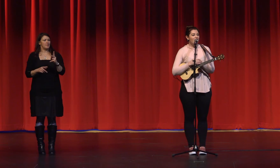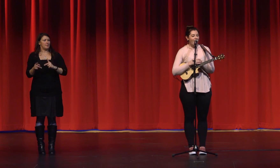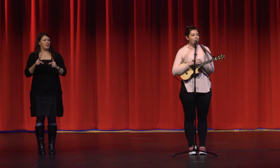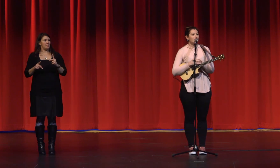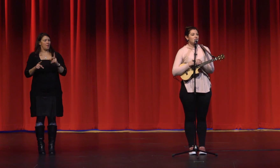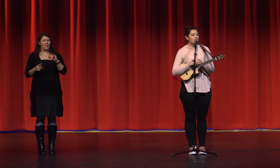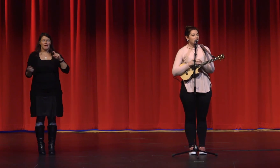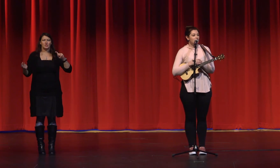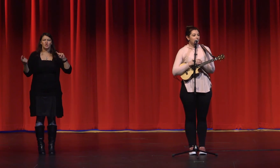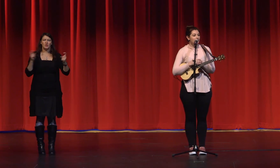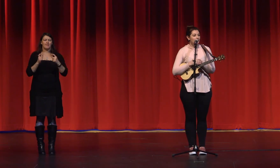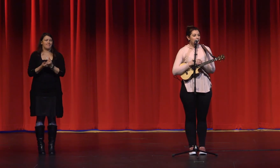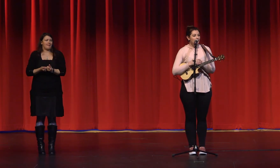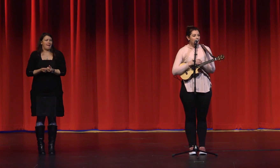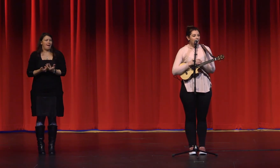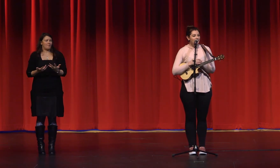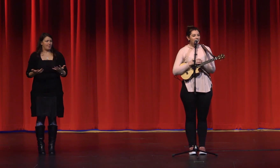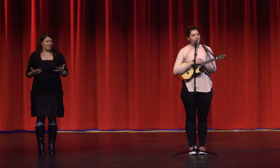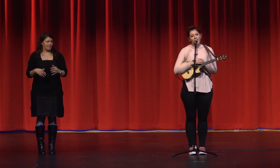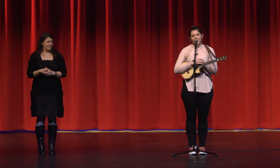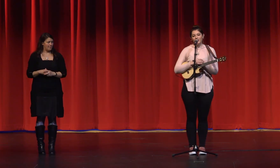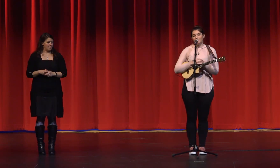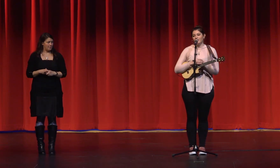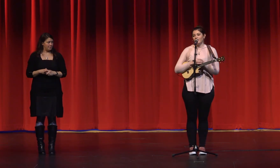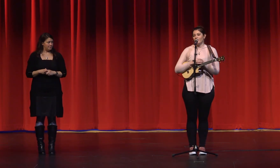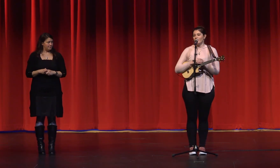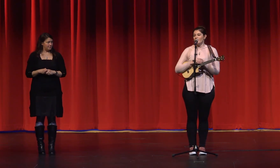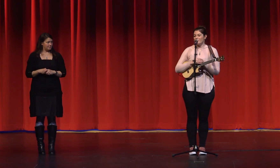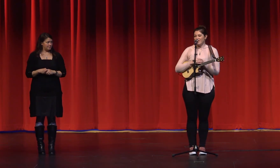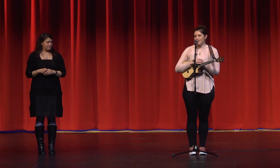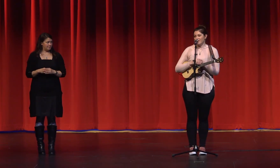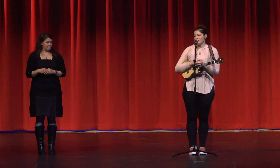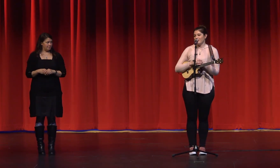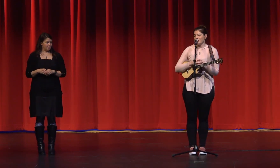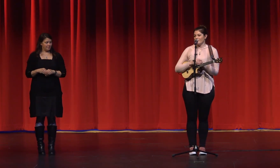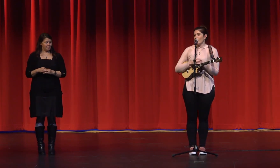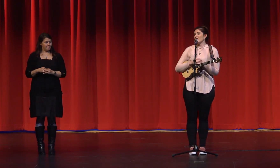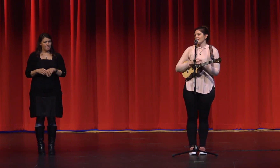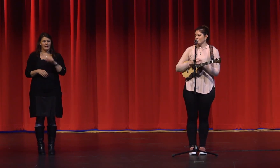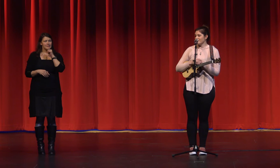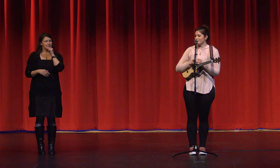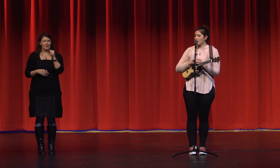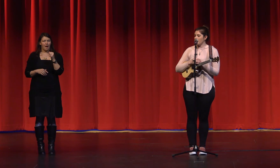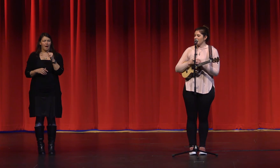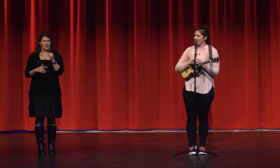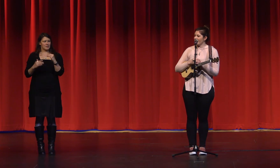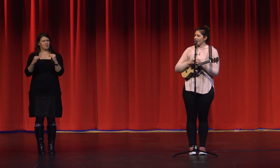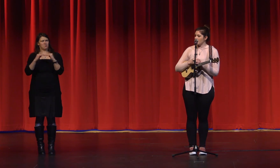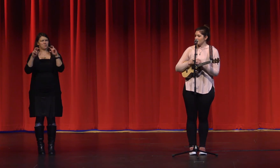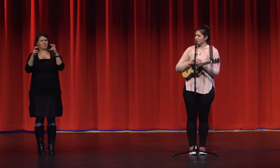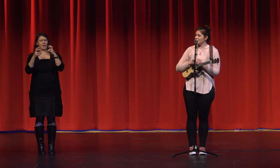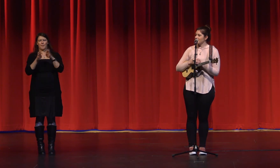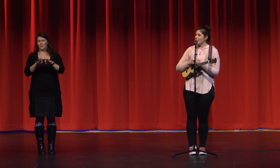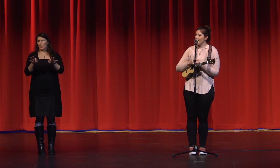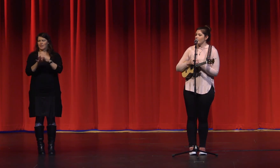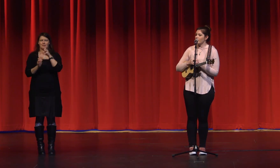everything. It's not being important, it's not being famous, it's not having